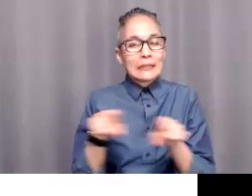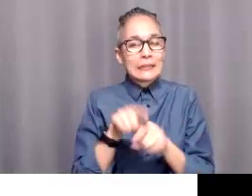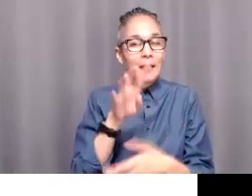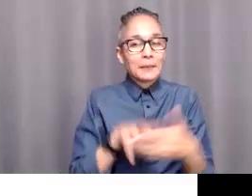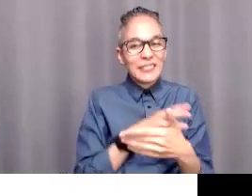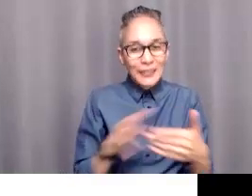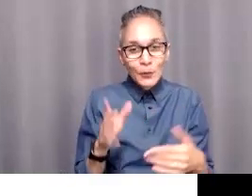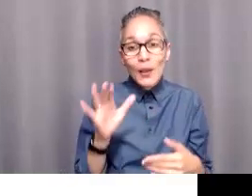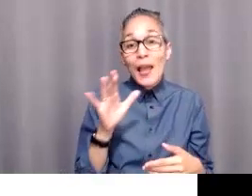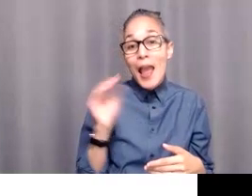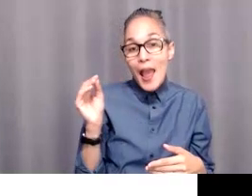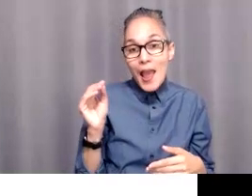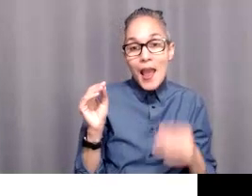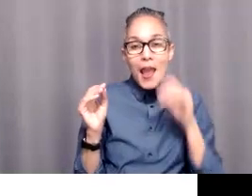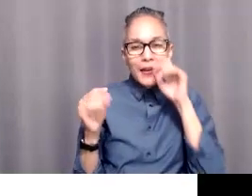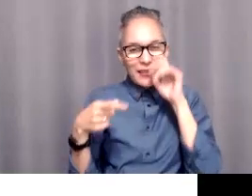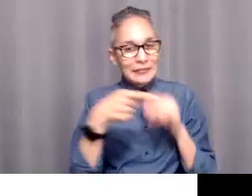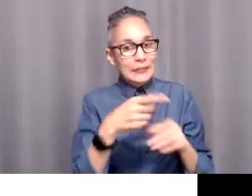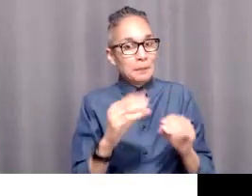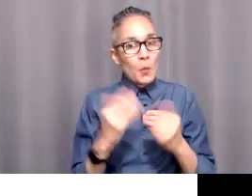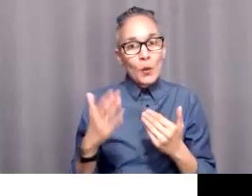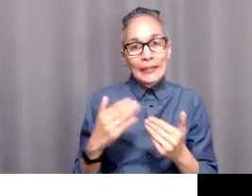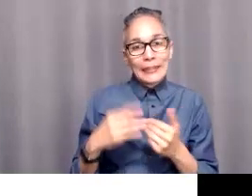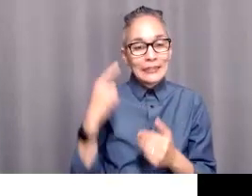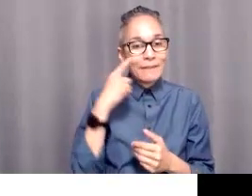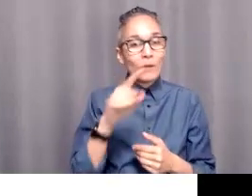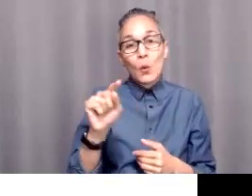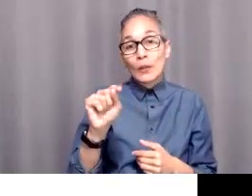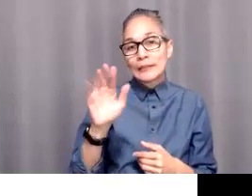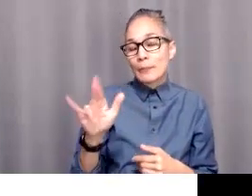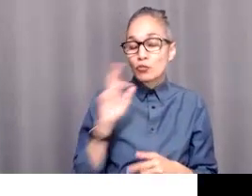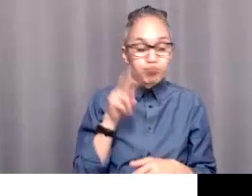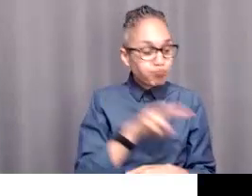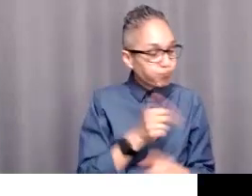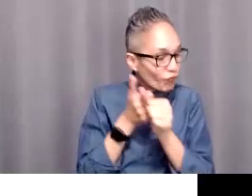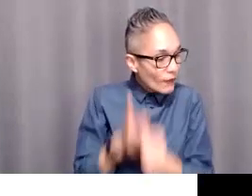And so, you know, so this makes it easier for her to follow the same schedule.